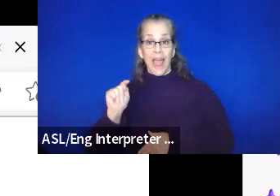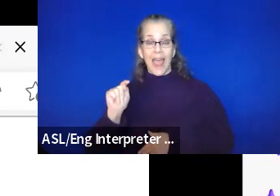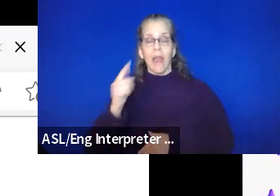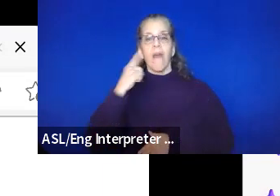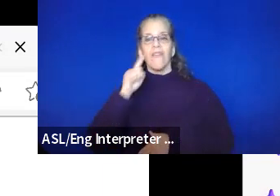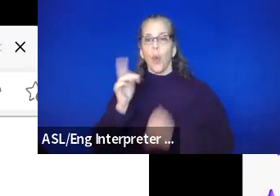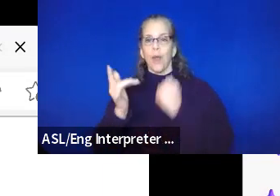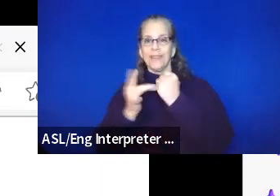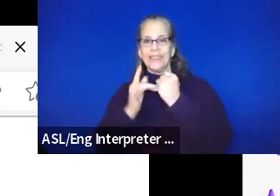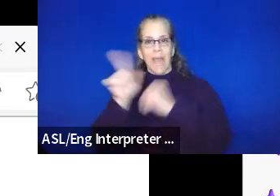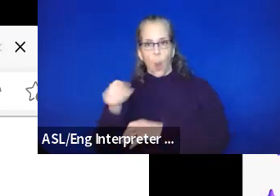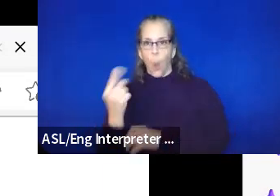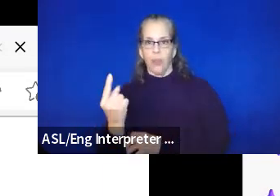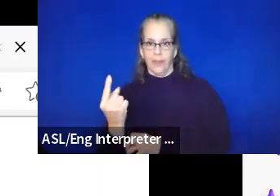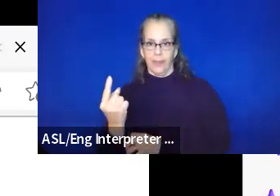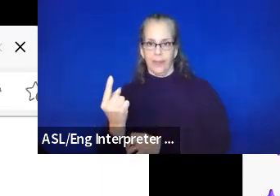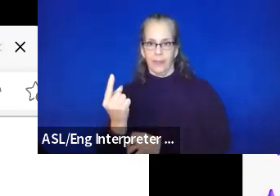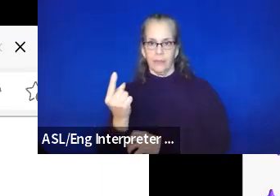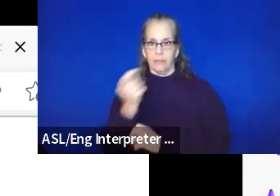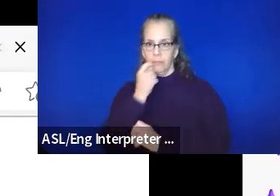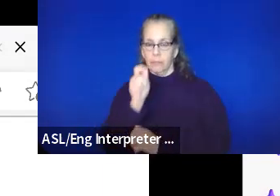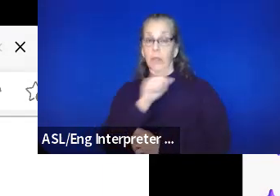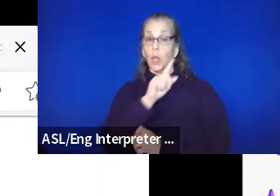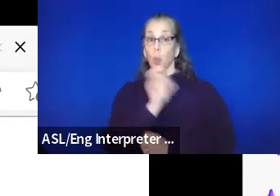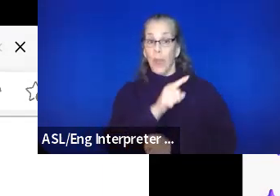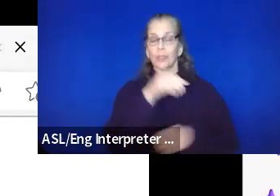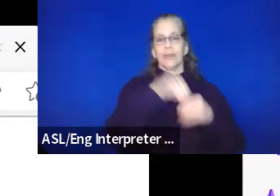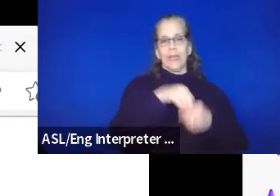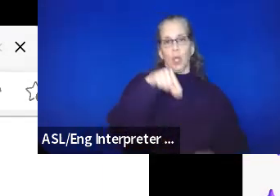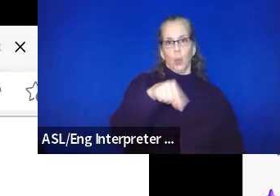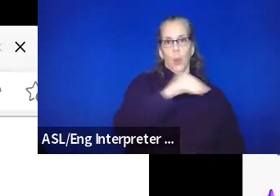panelists today. Like I said, if you want to ask a question